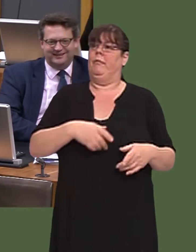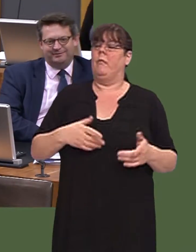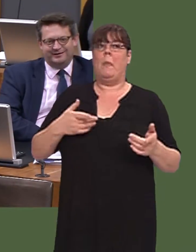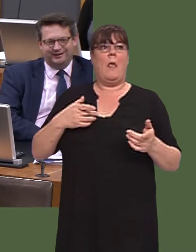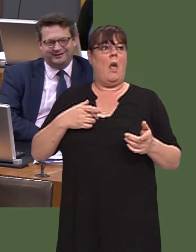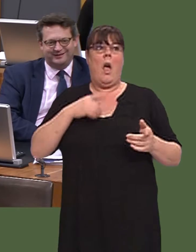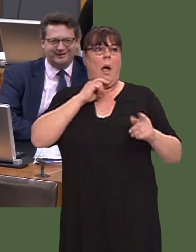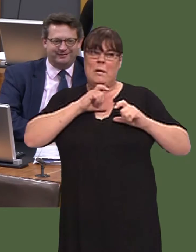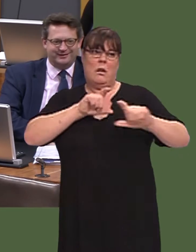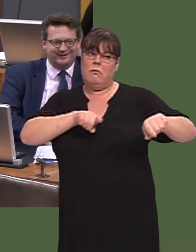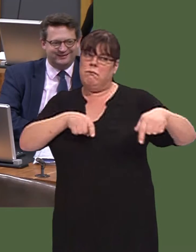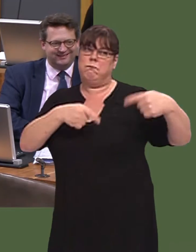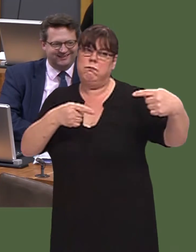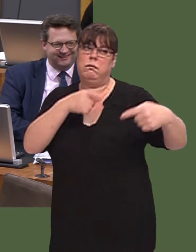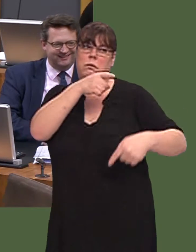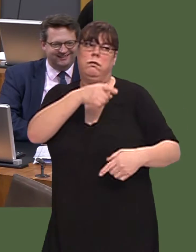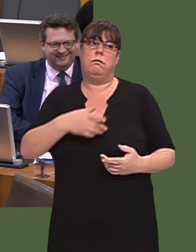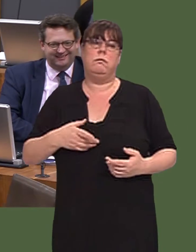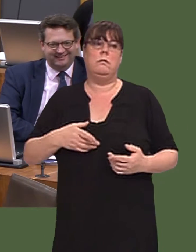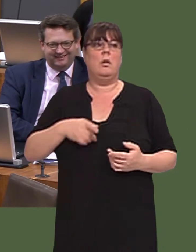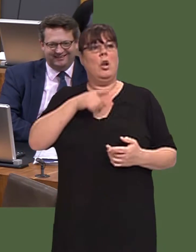Iím not letting him off the skewer on this one, okay?